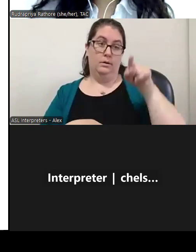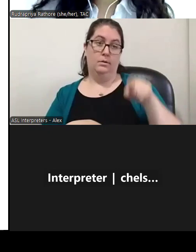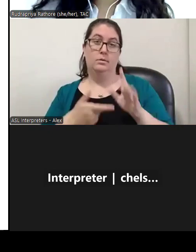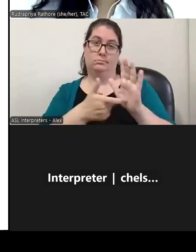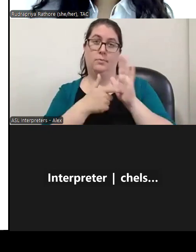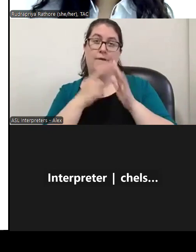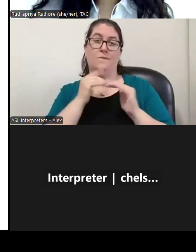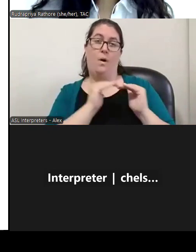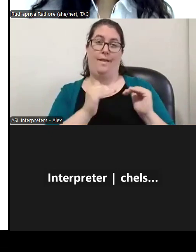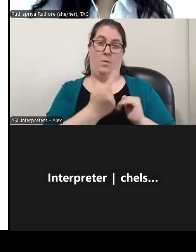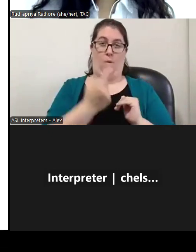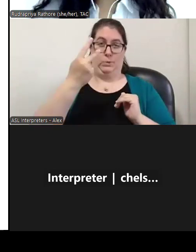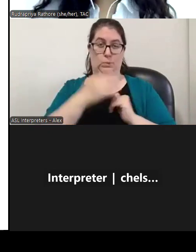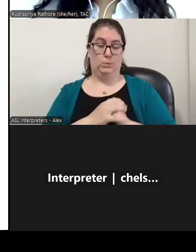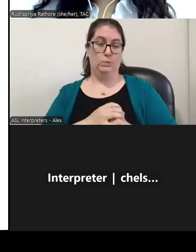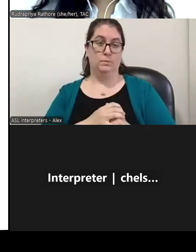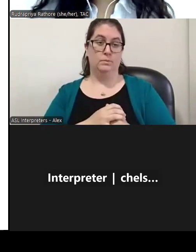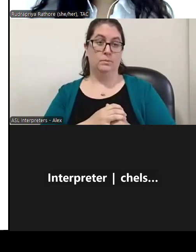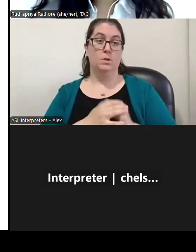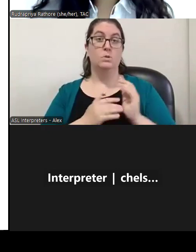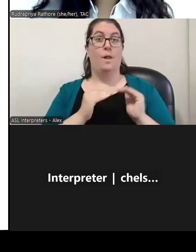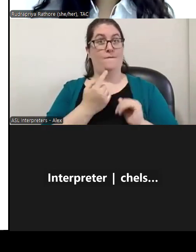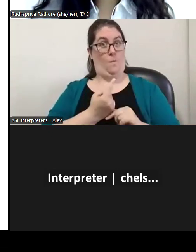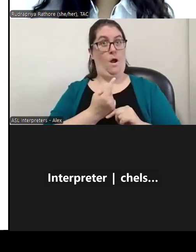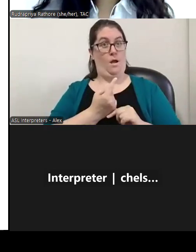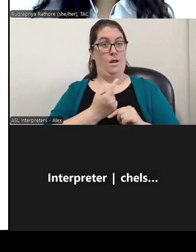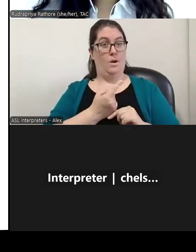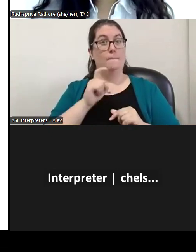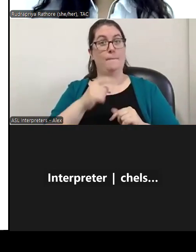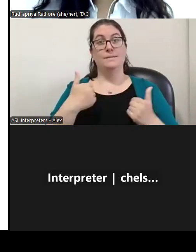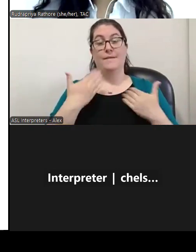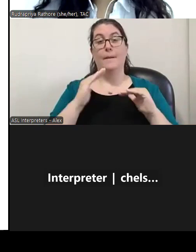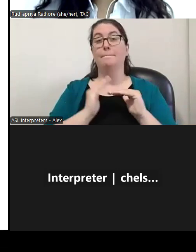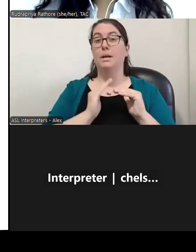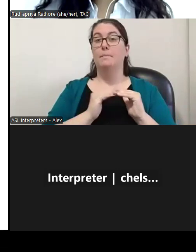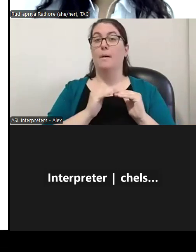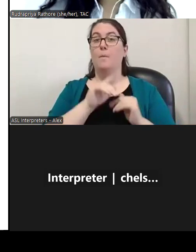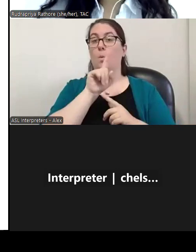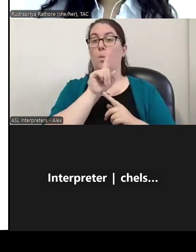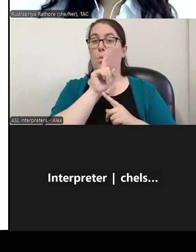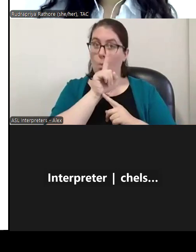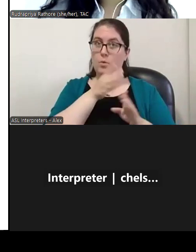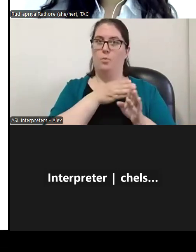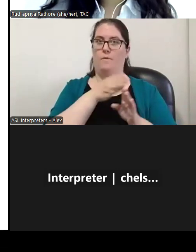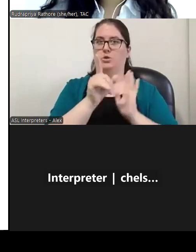the grant so to apply for level one you need a minimum of one professionally published work